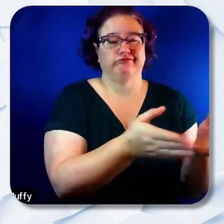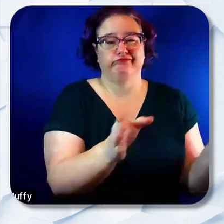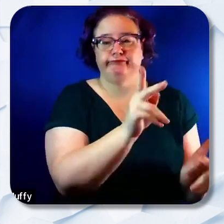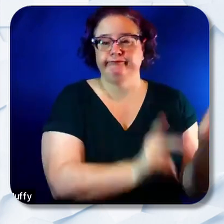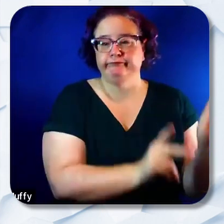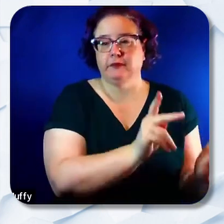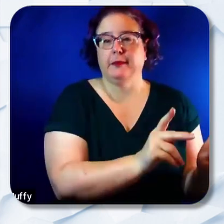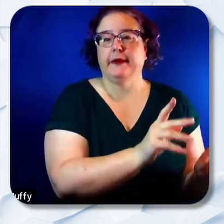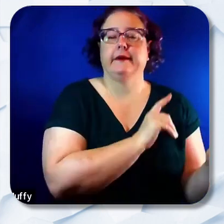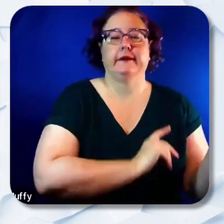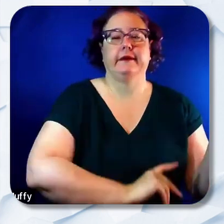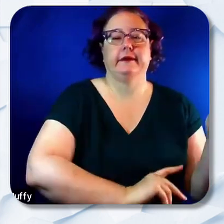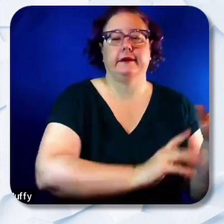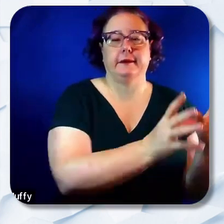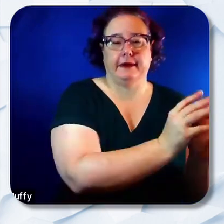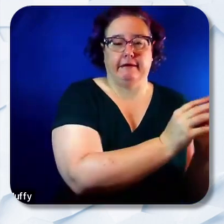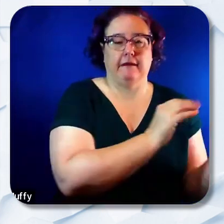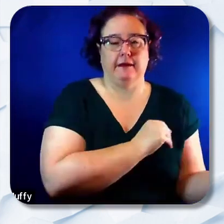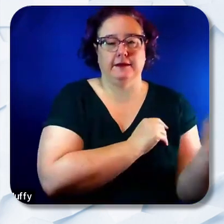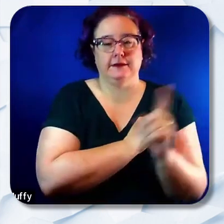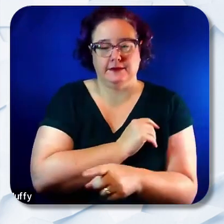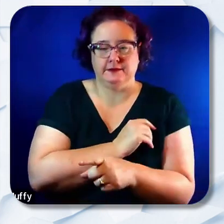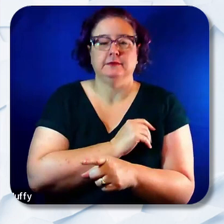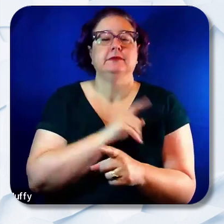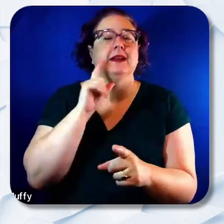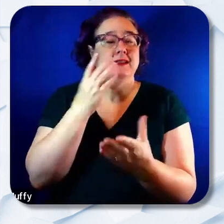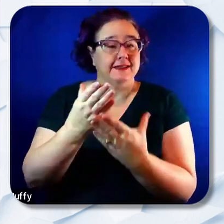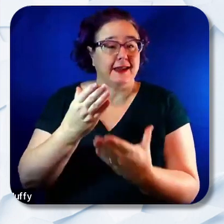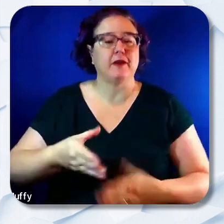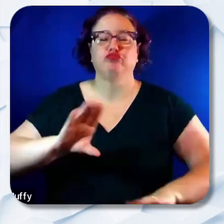This evident will be sufficient to resolve the finding.